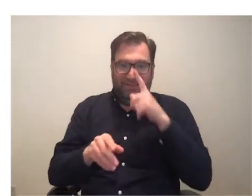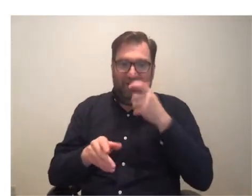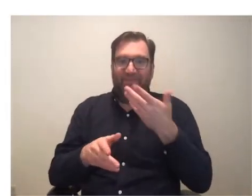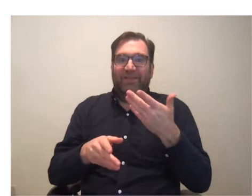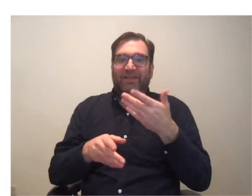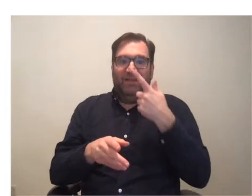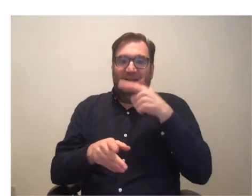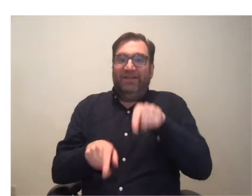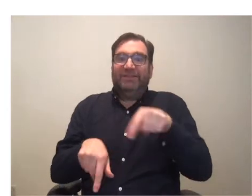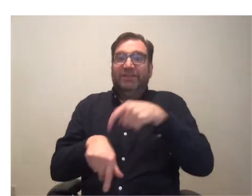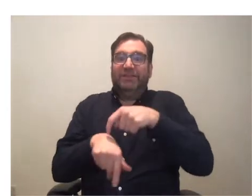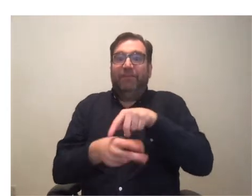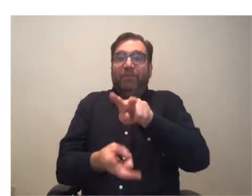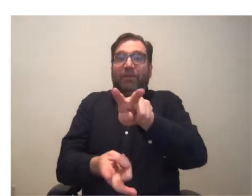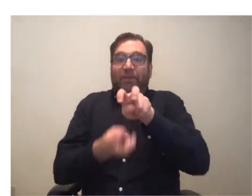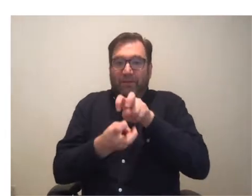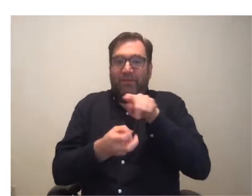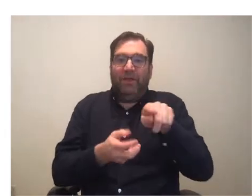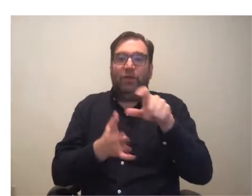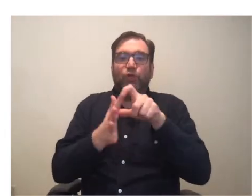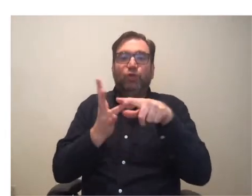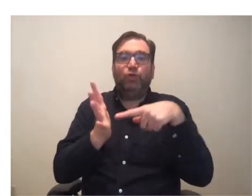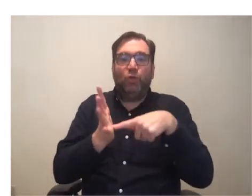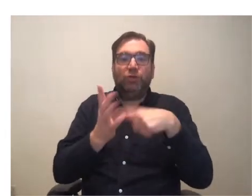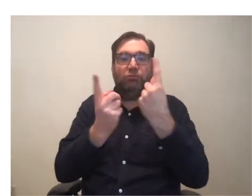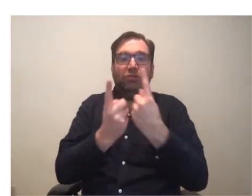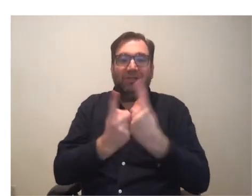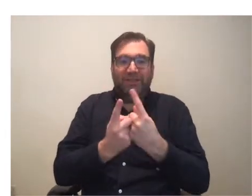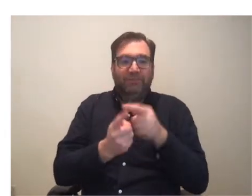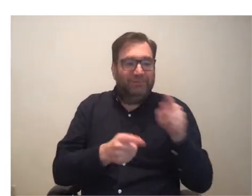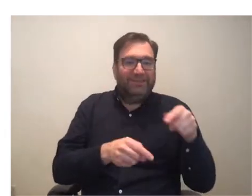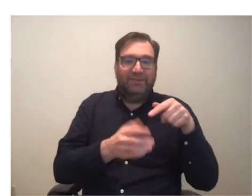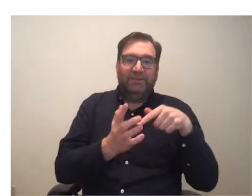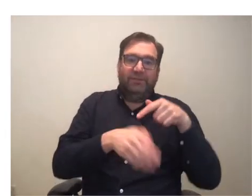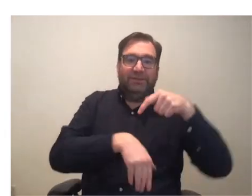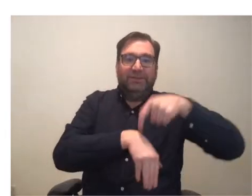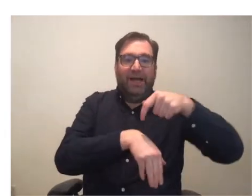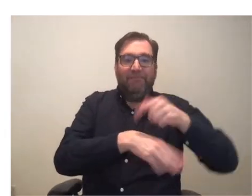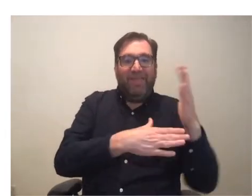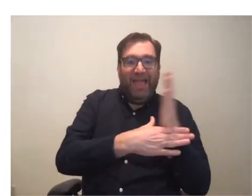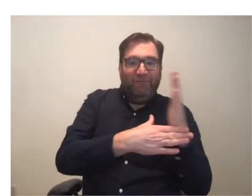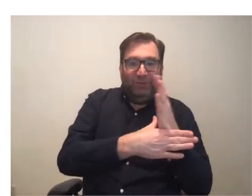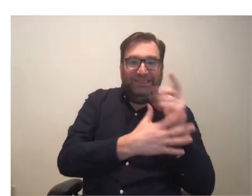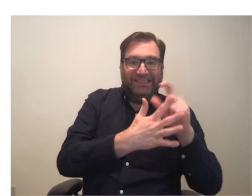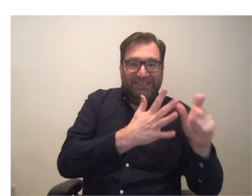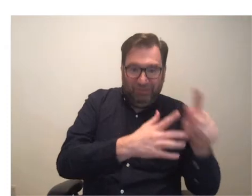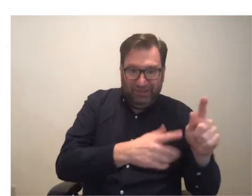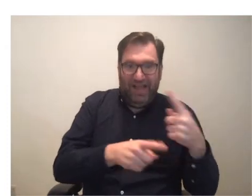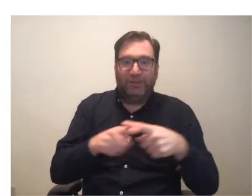in such as way that at inference time, the dot product between the temporally averaged dictionary embedding and